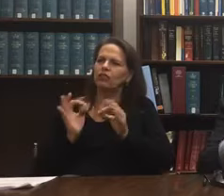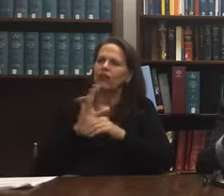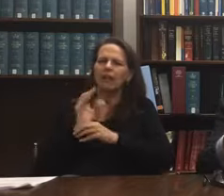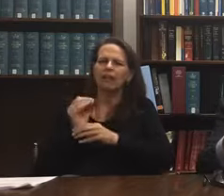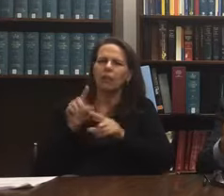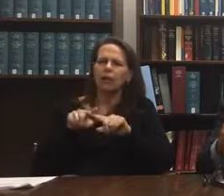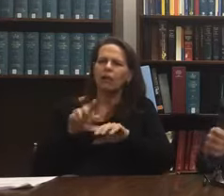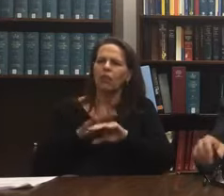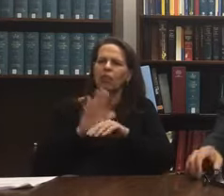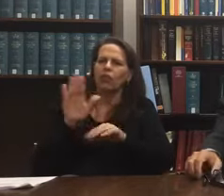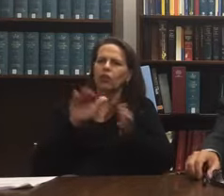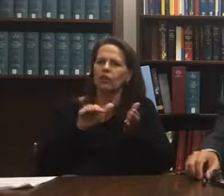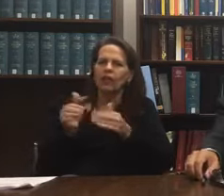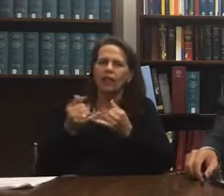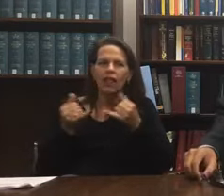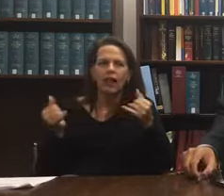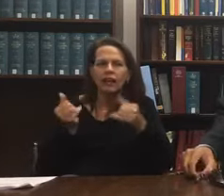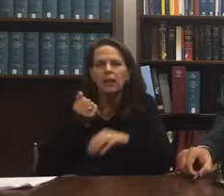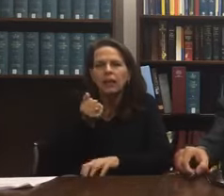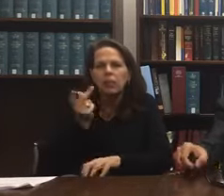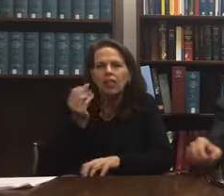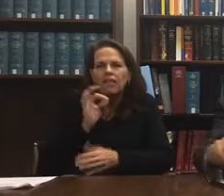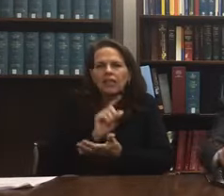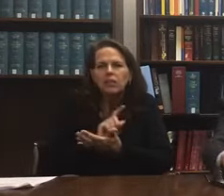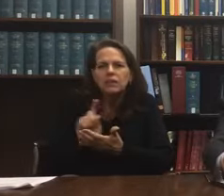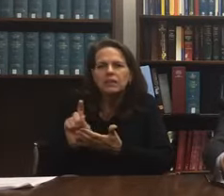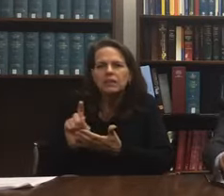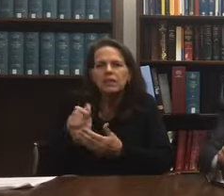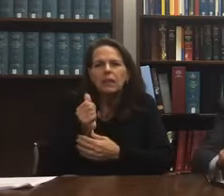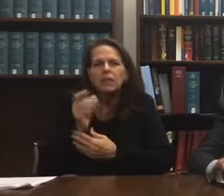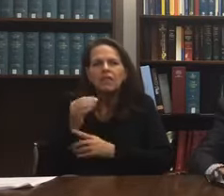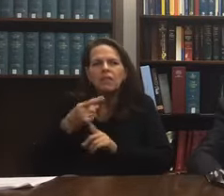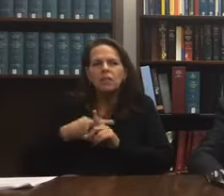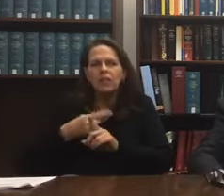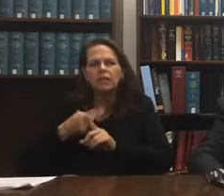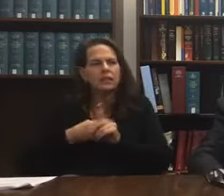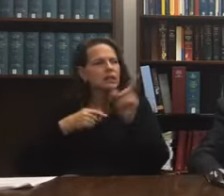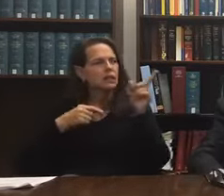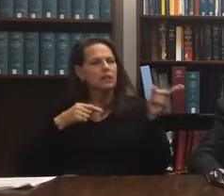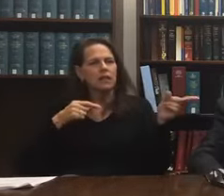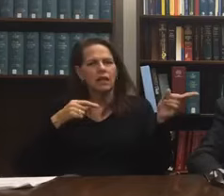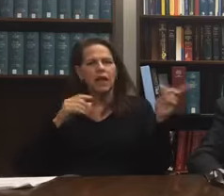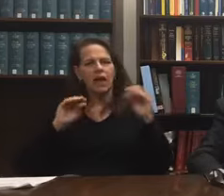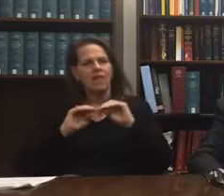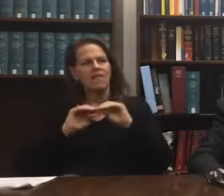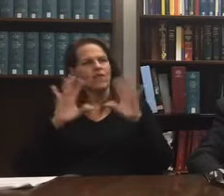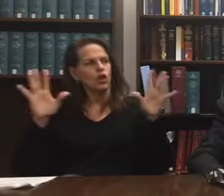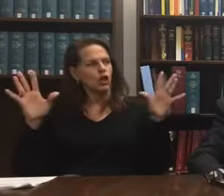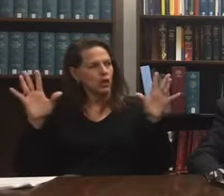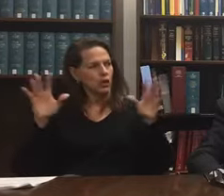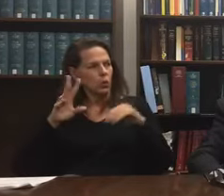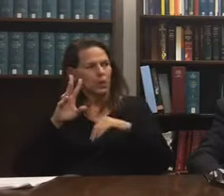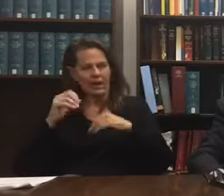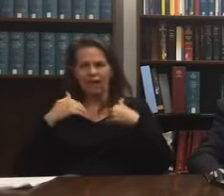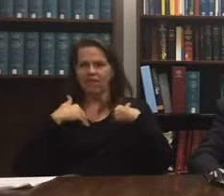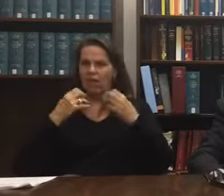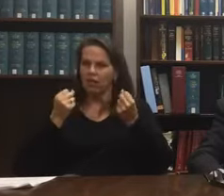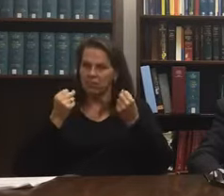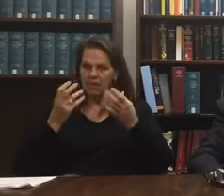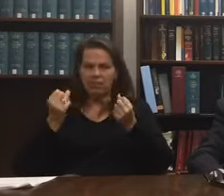deadline it could be a couple weeks could be a couple months and either just a clarification because we've had a lot of families ask this after they've gone